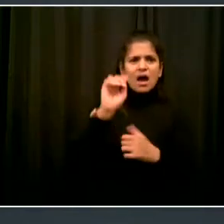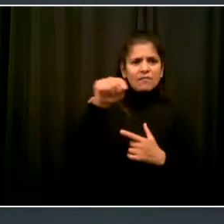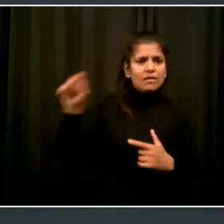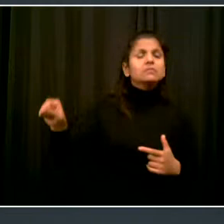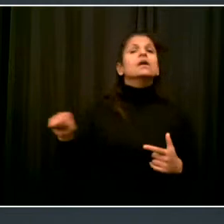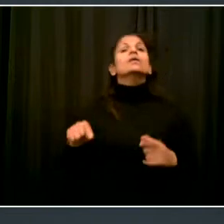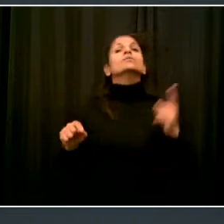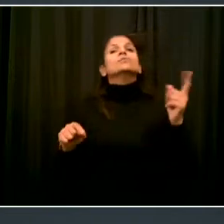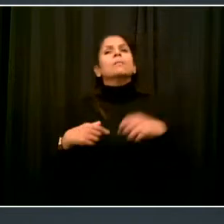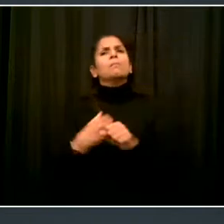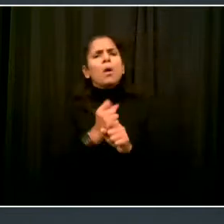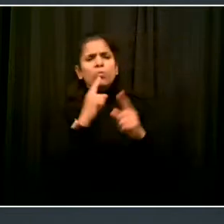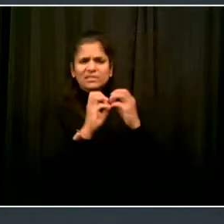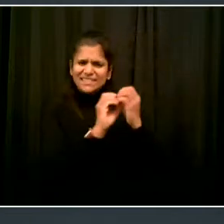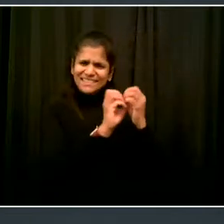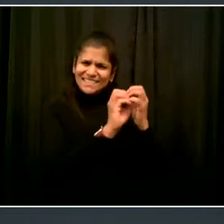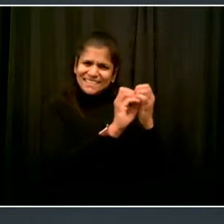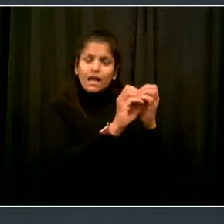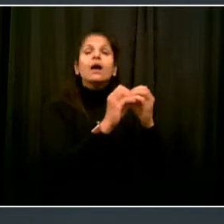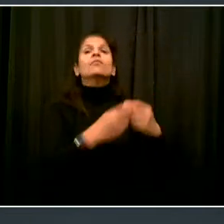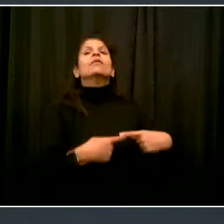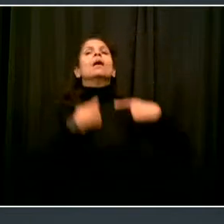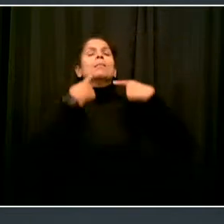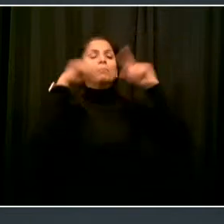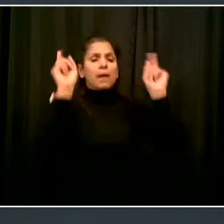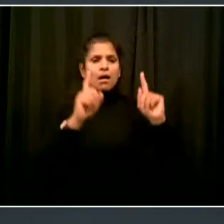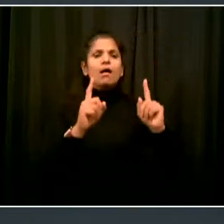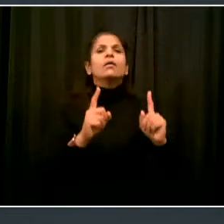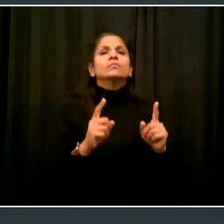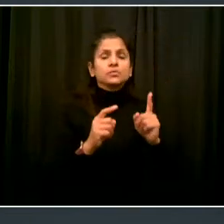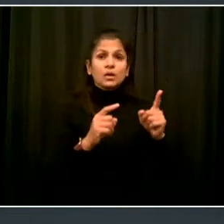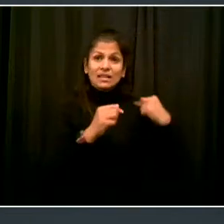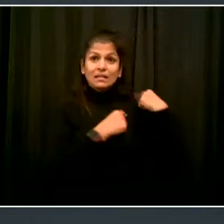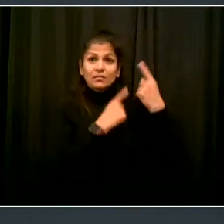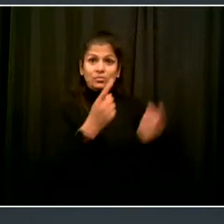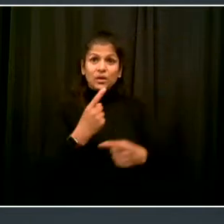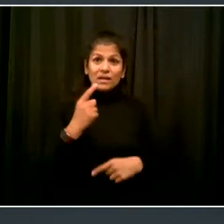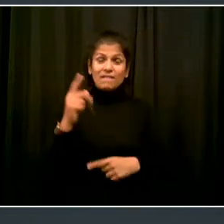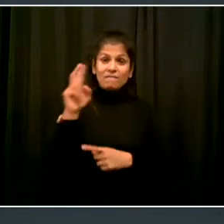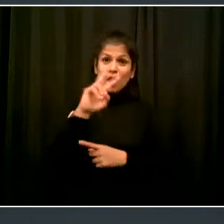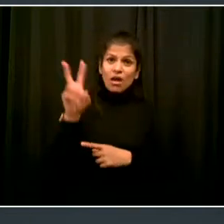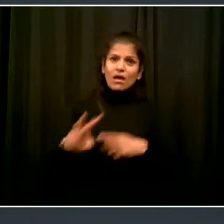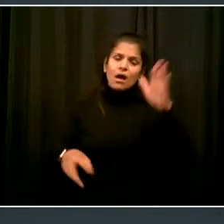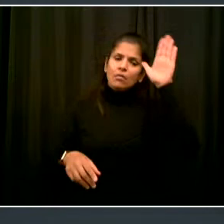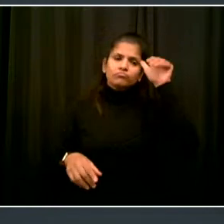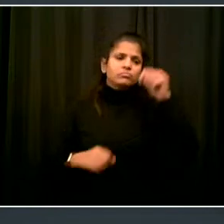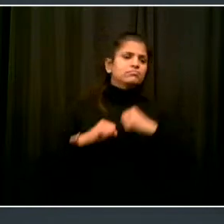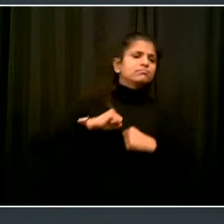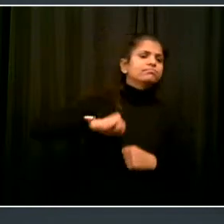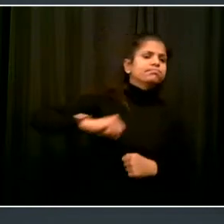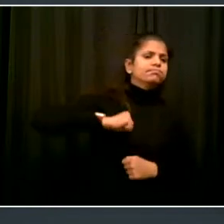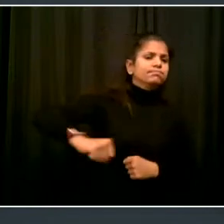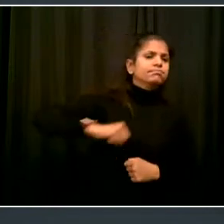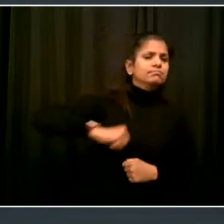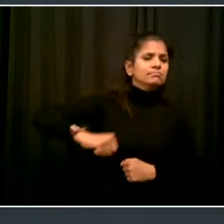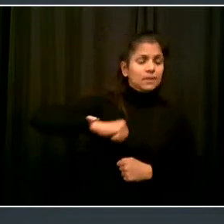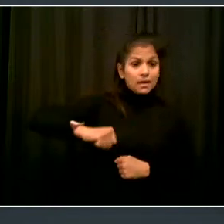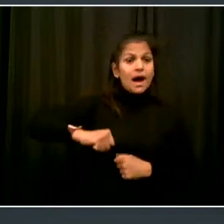AND THE GOAL WASO T T BUILDO UT THE NETWORK. BUT THE CITY'S